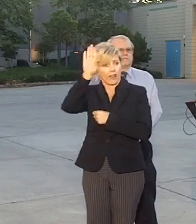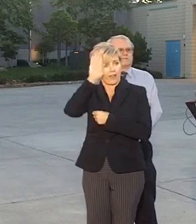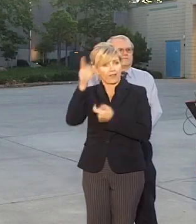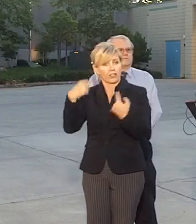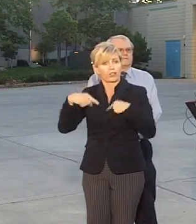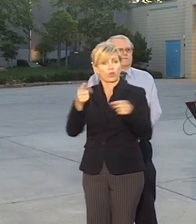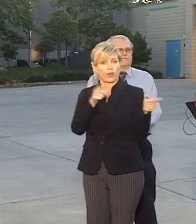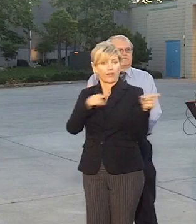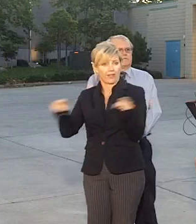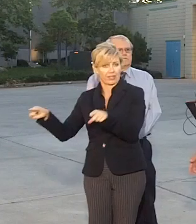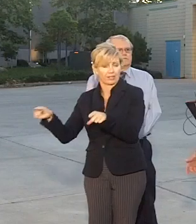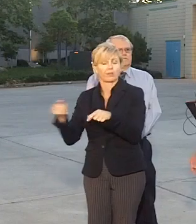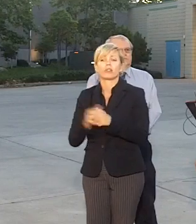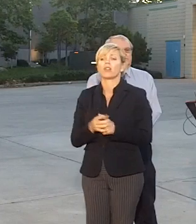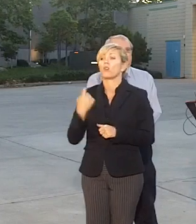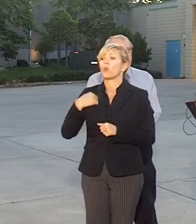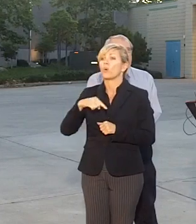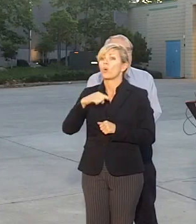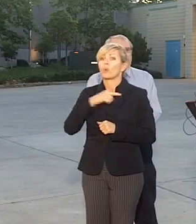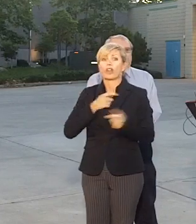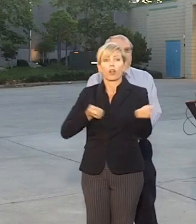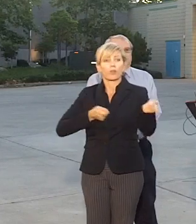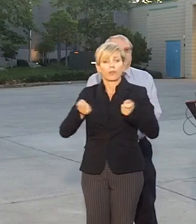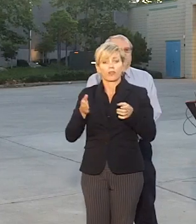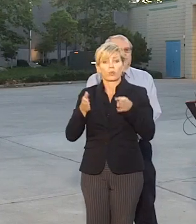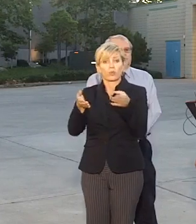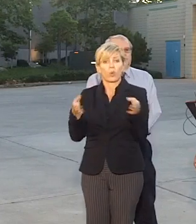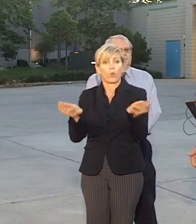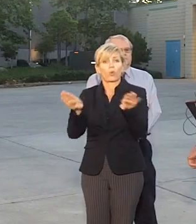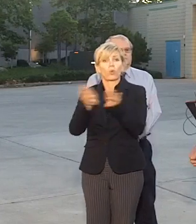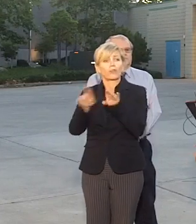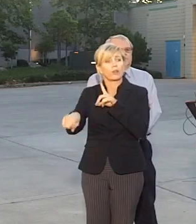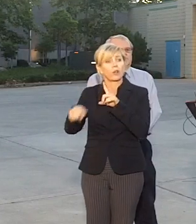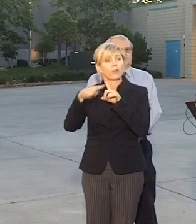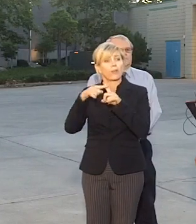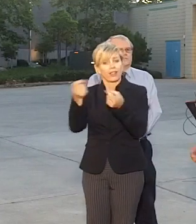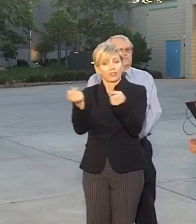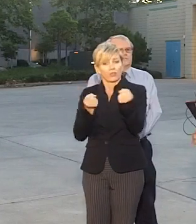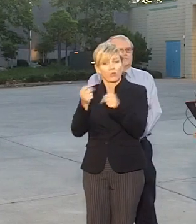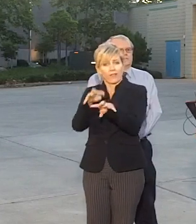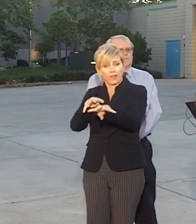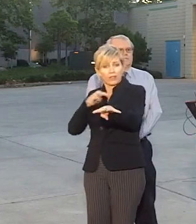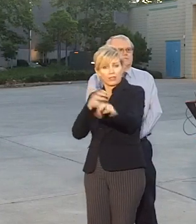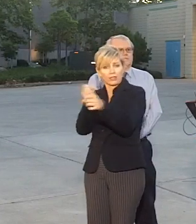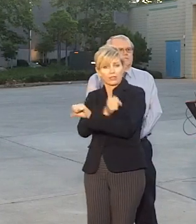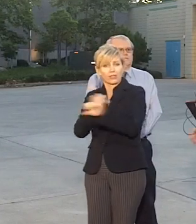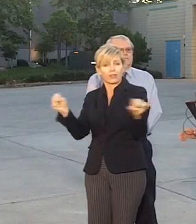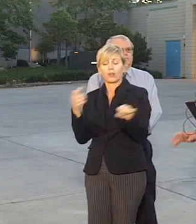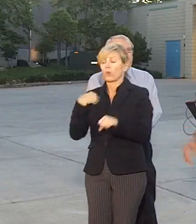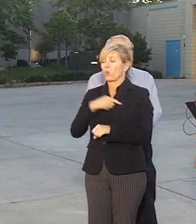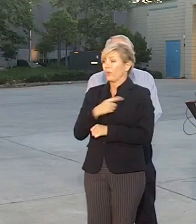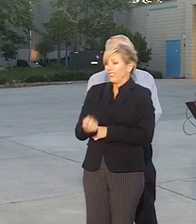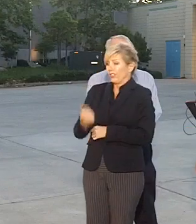actively managing road closures traffic safety and again that Mayor touched on if we can minimize the